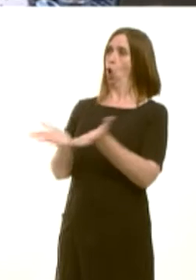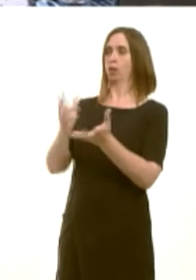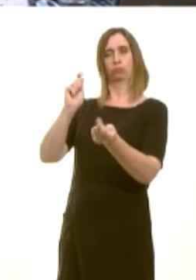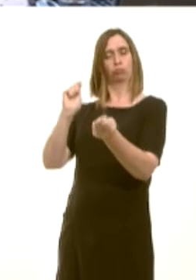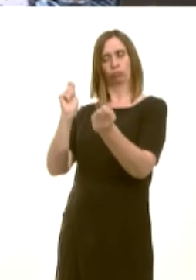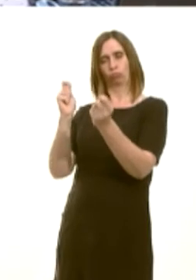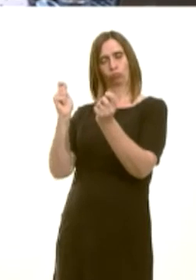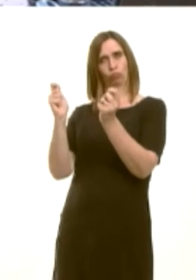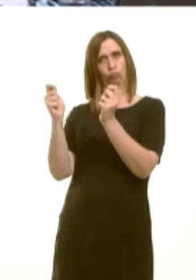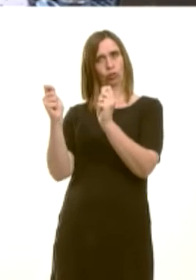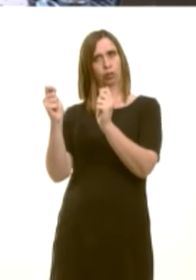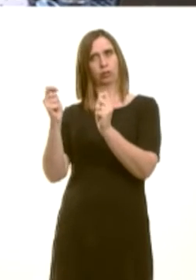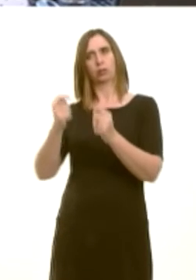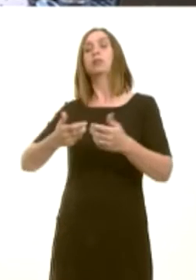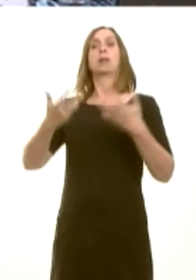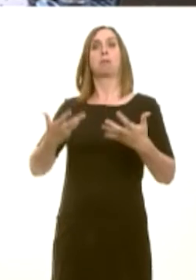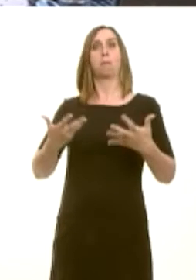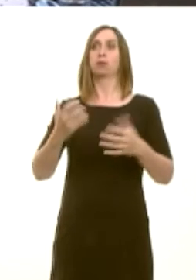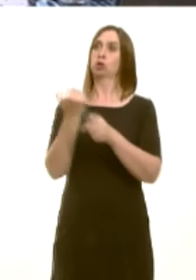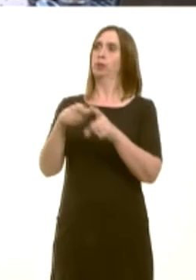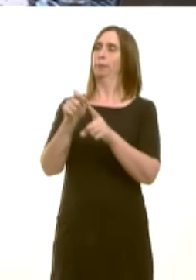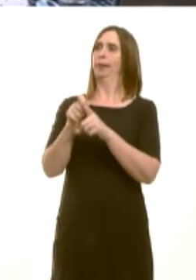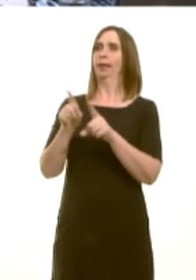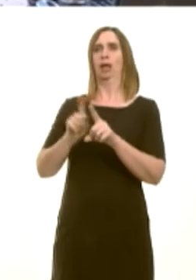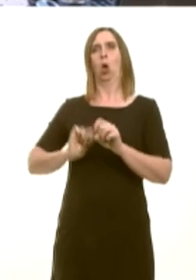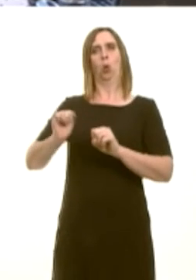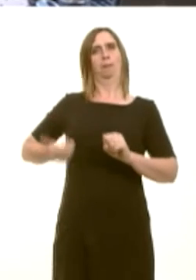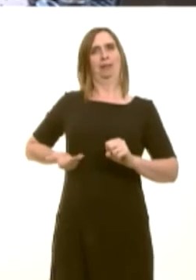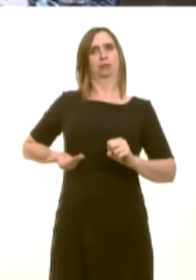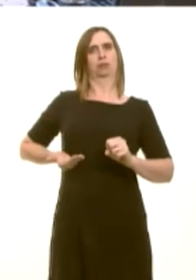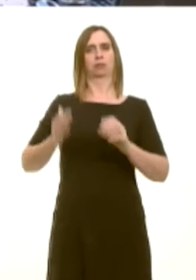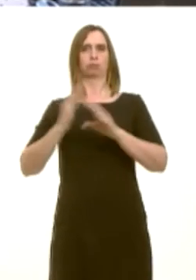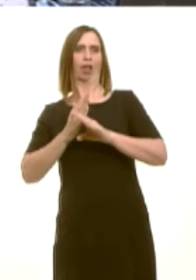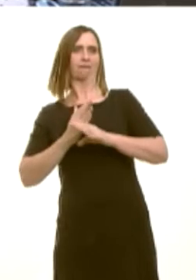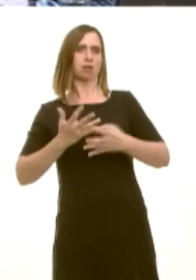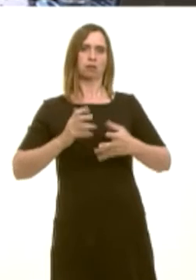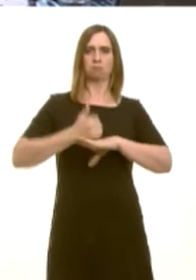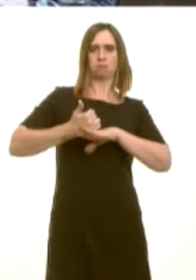effect, private contractors, as GPs are. I think that model carries less appeal now for